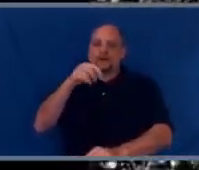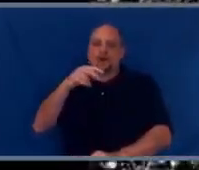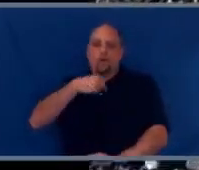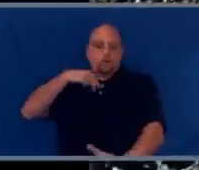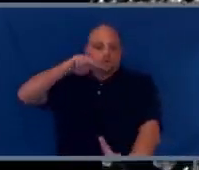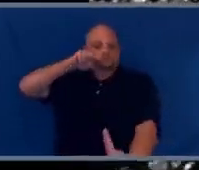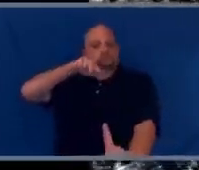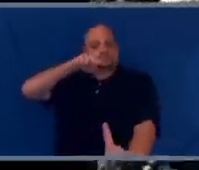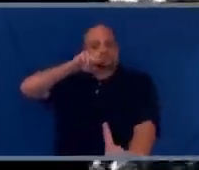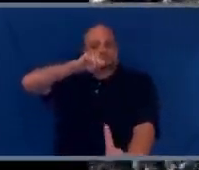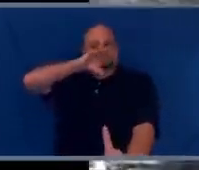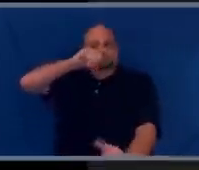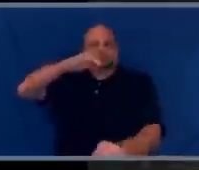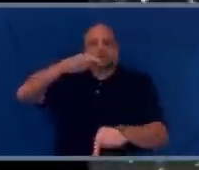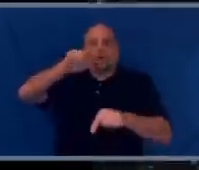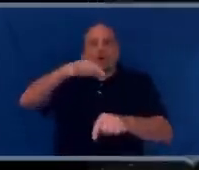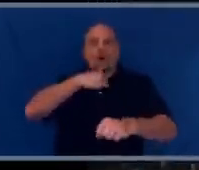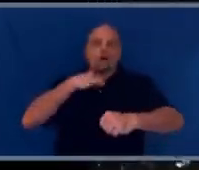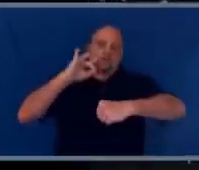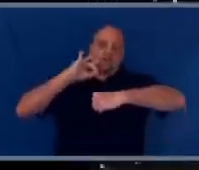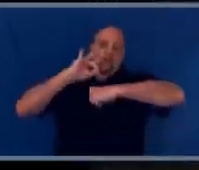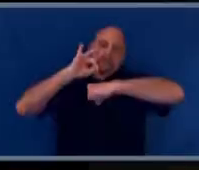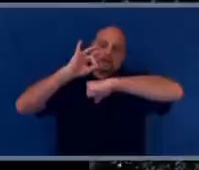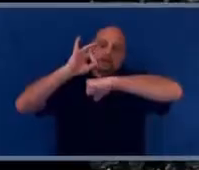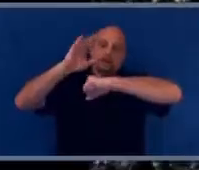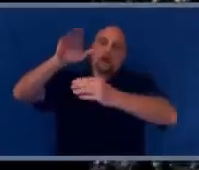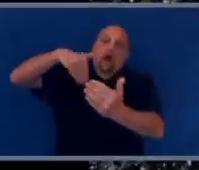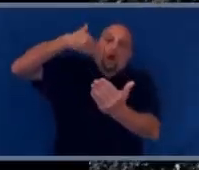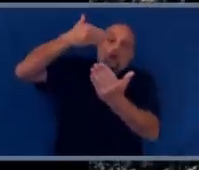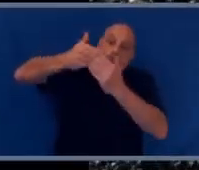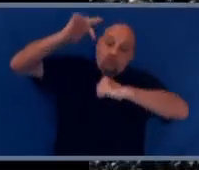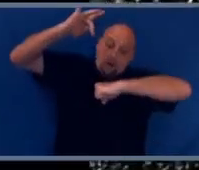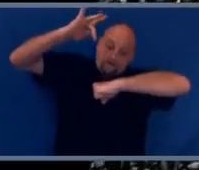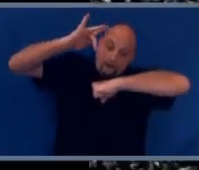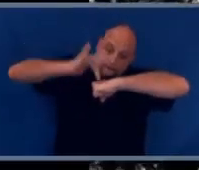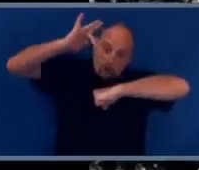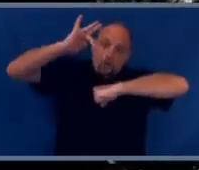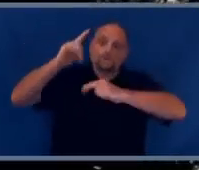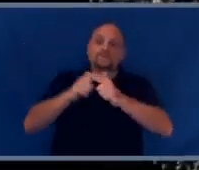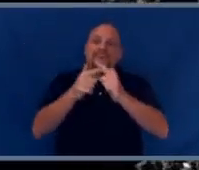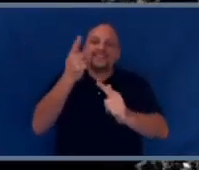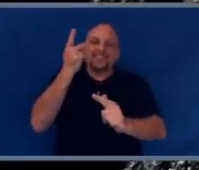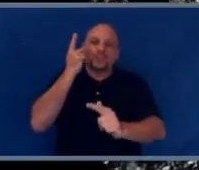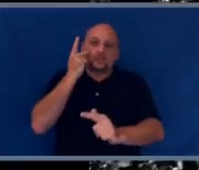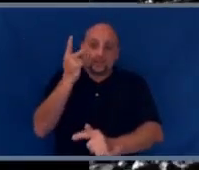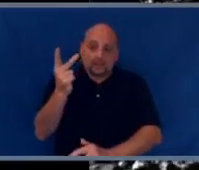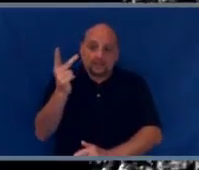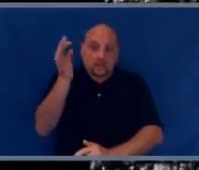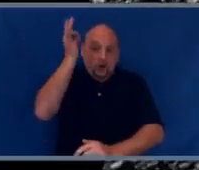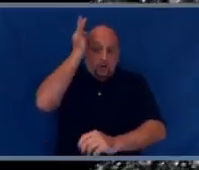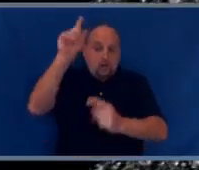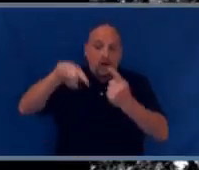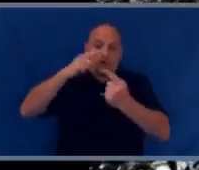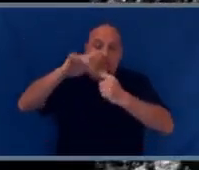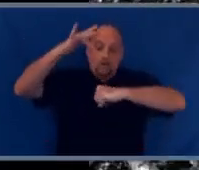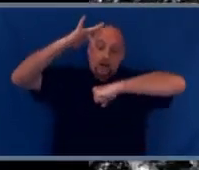SPACECRAFT TRANSLATES ACROSS THE SURFACE ASK AT NIGHT, AND YOU SEE WHAT IF WE MAKE CONTACT WITH